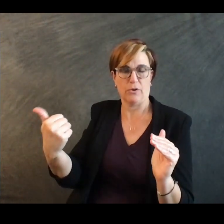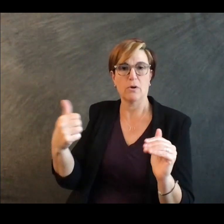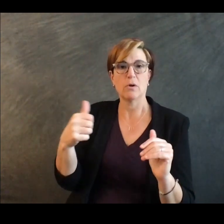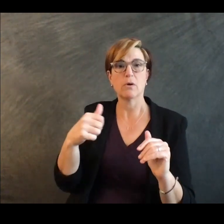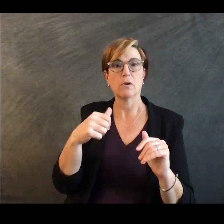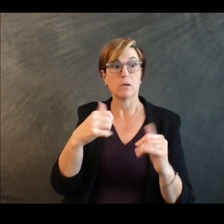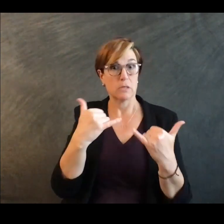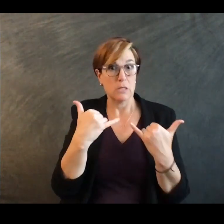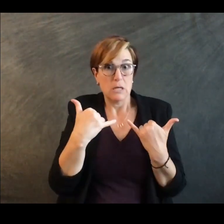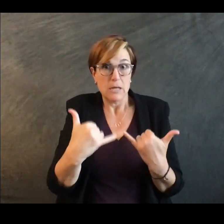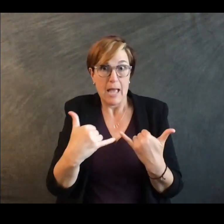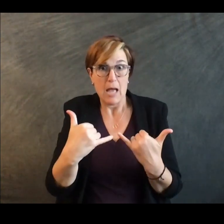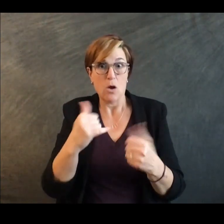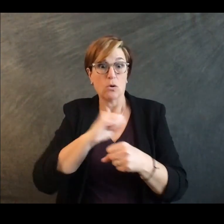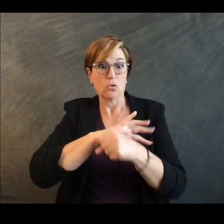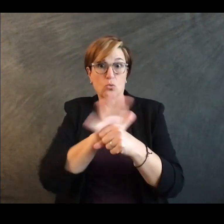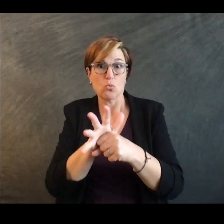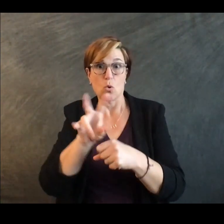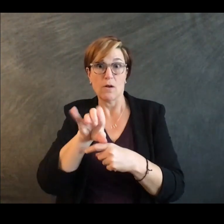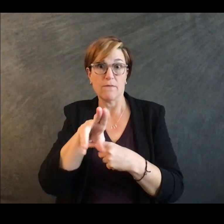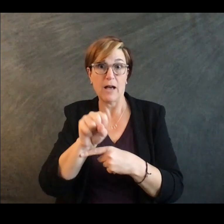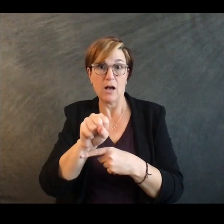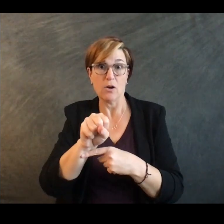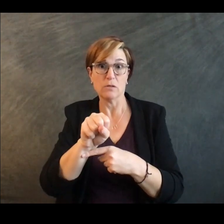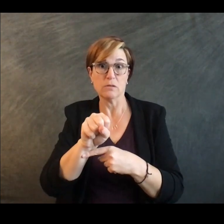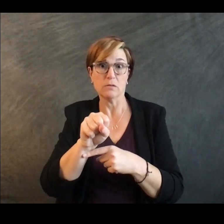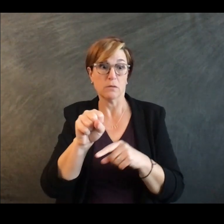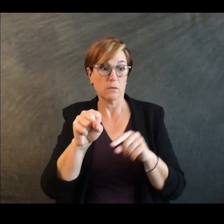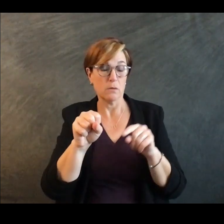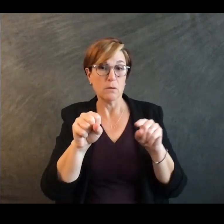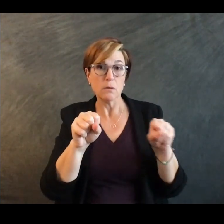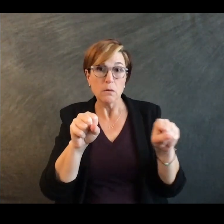the things that get people into our ciues that require intubation and often